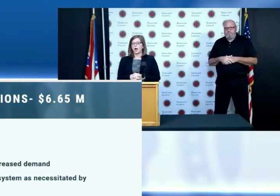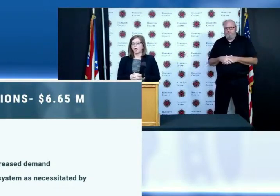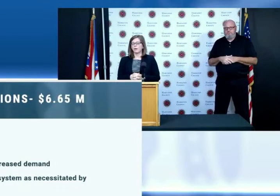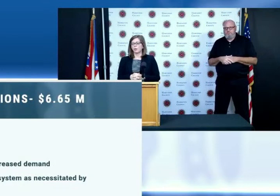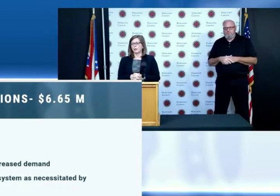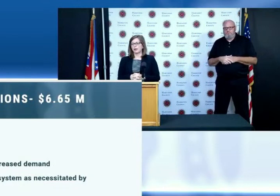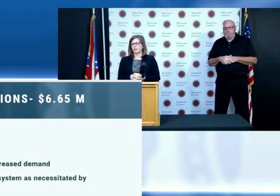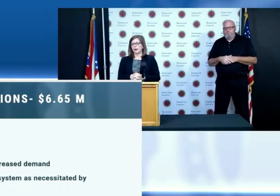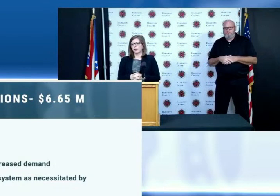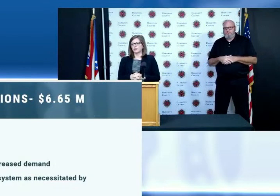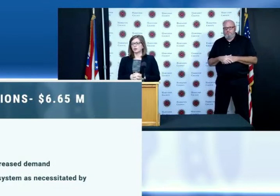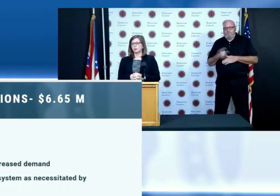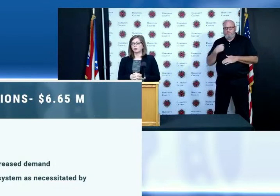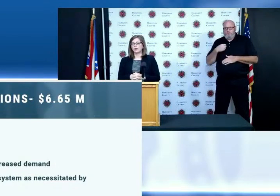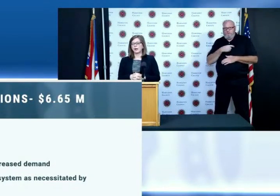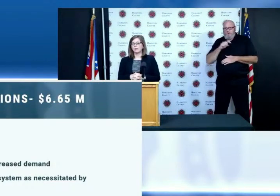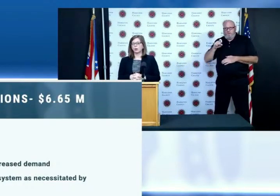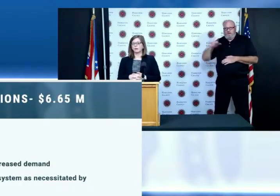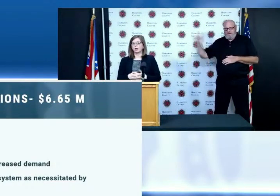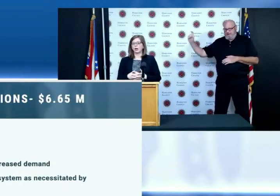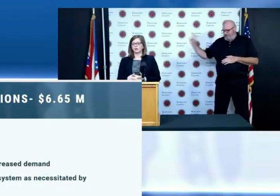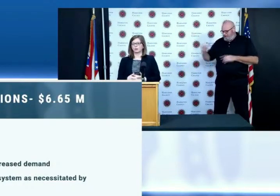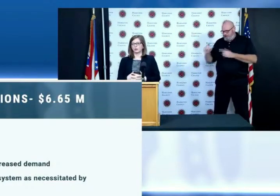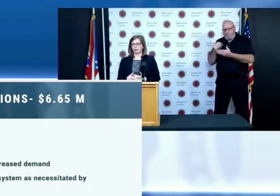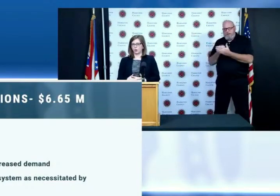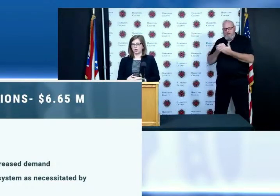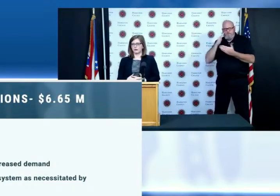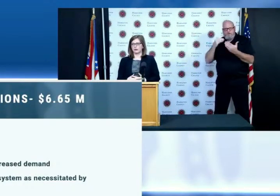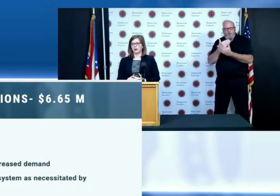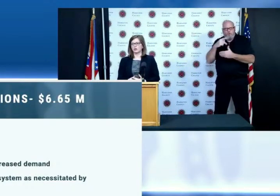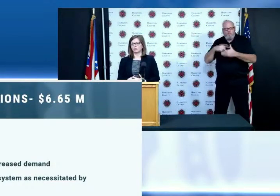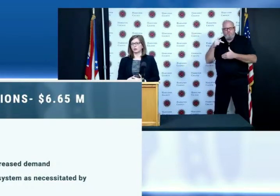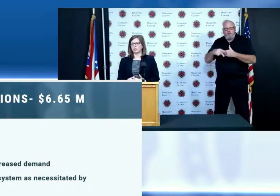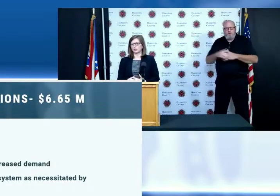of our remaining balance to provide more of a customer focused and customer-centric